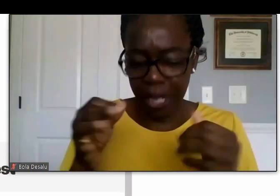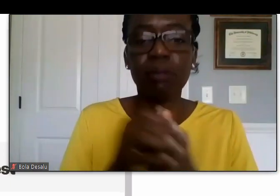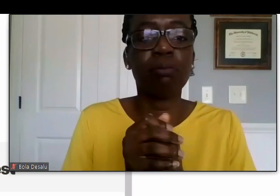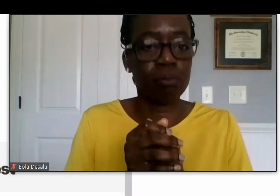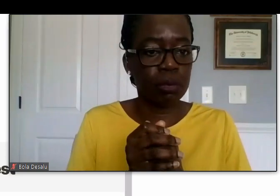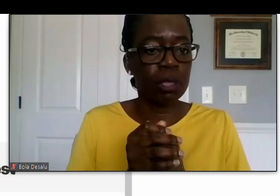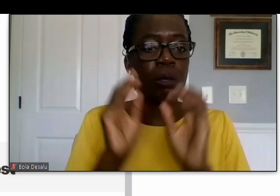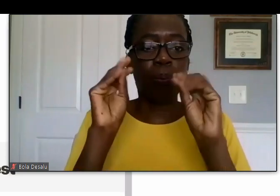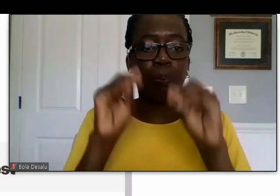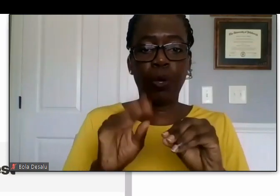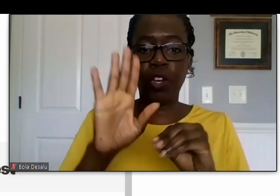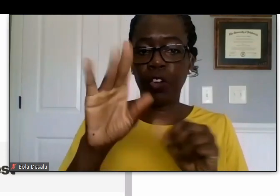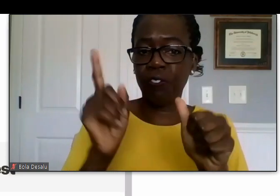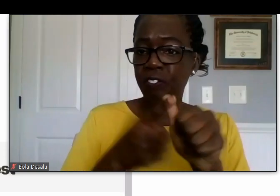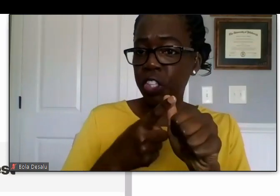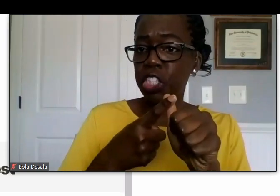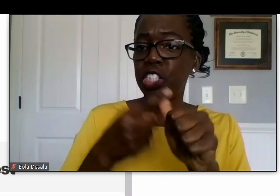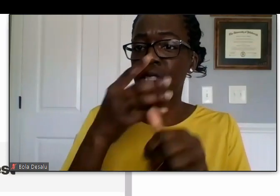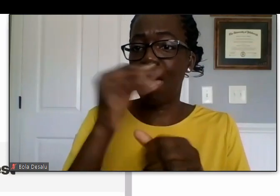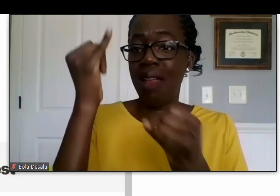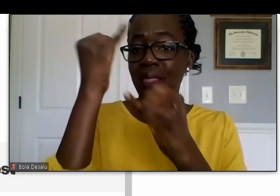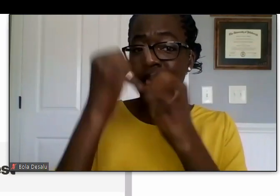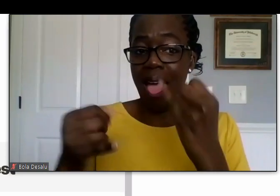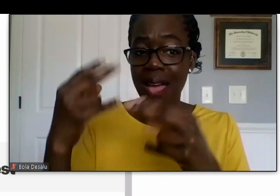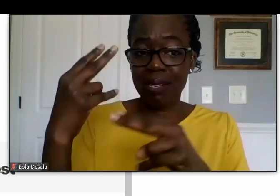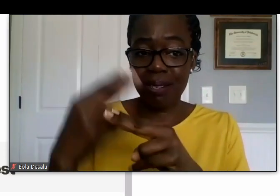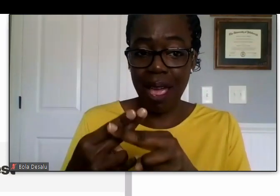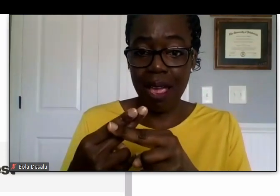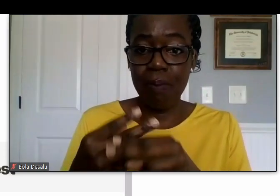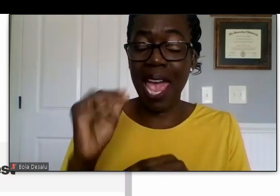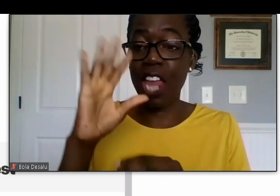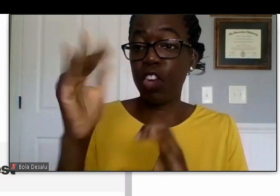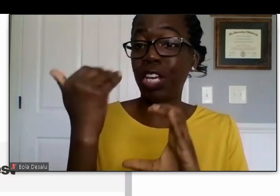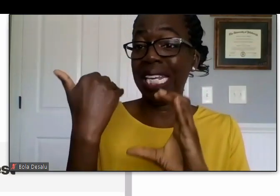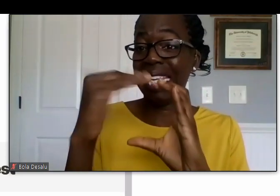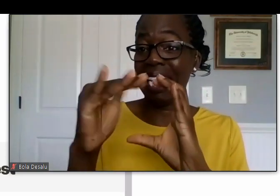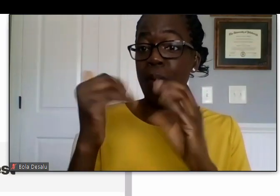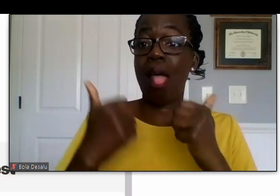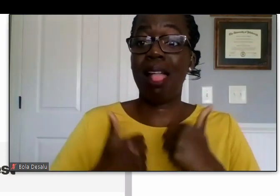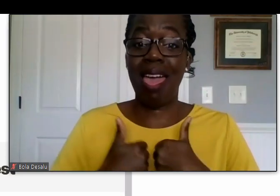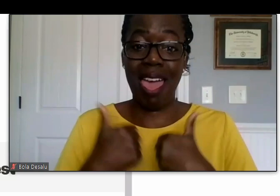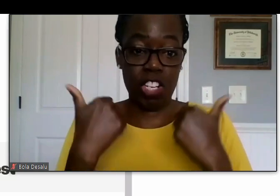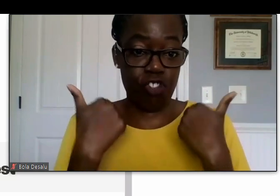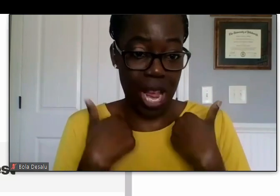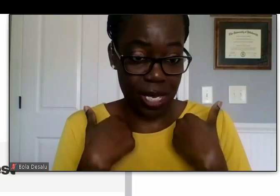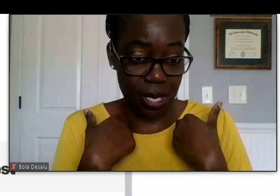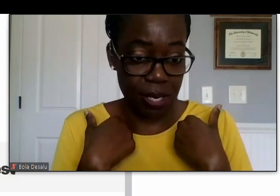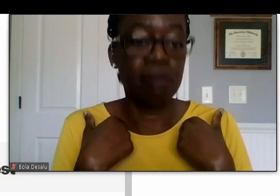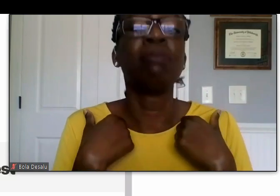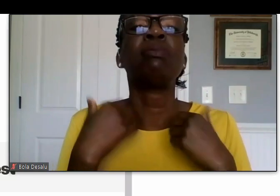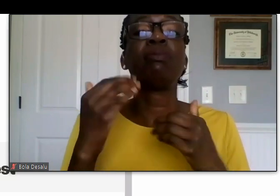It's really self-explanatory. You put your first and your last name and your email address.